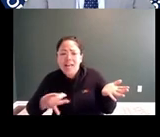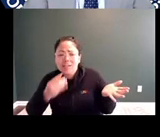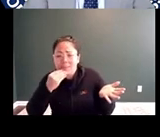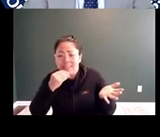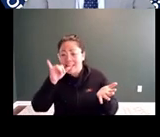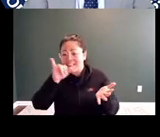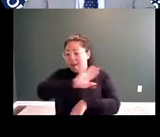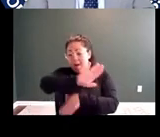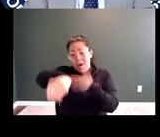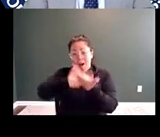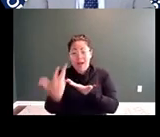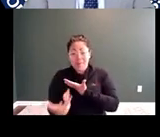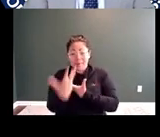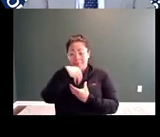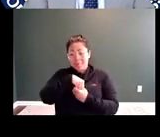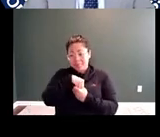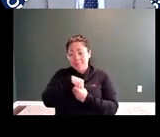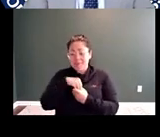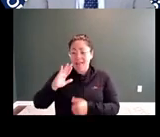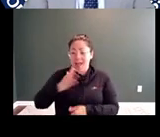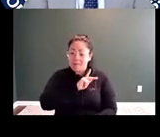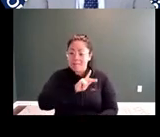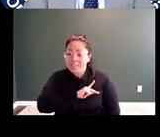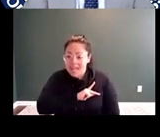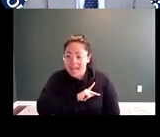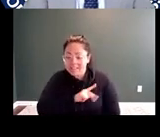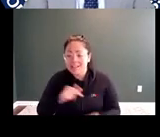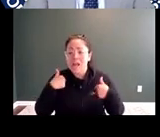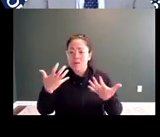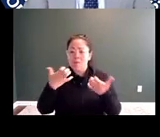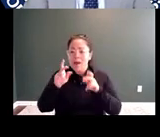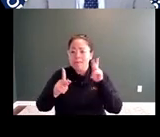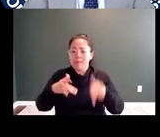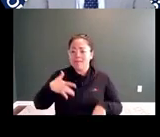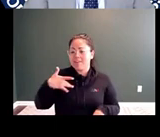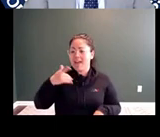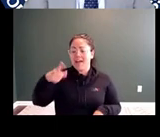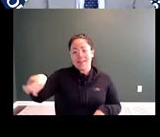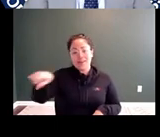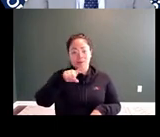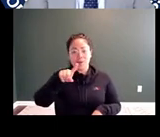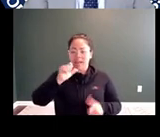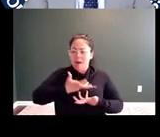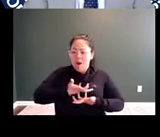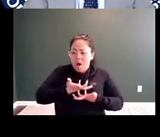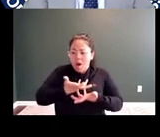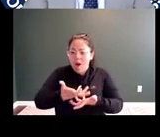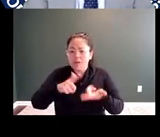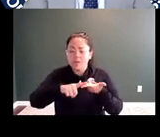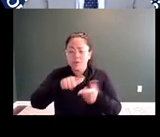and are really important parts of our personality. And we wanted people to feel like they could bring their whole self to work. I know it's kind of a cliche term